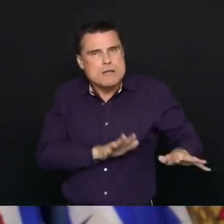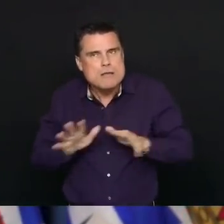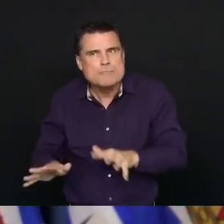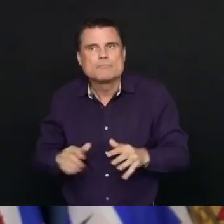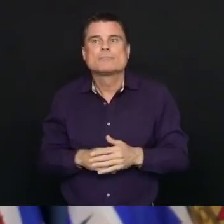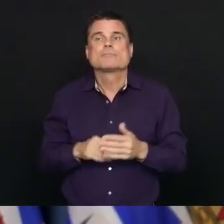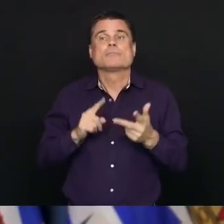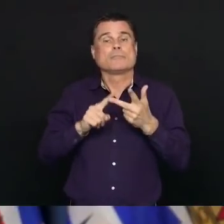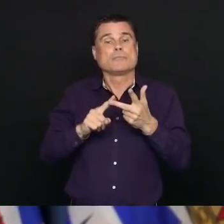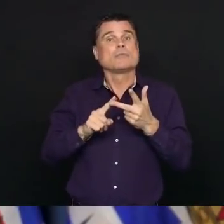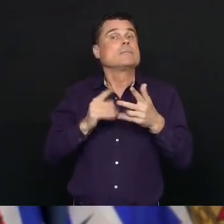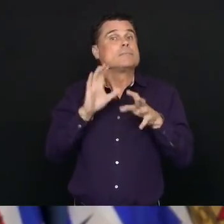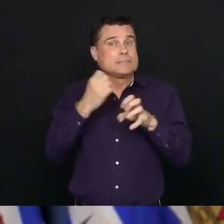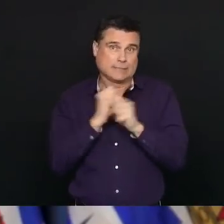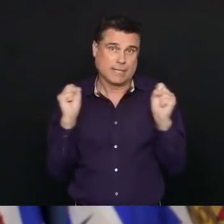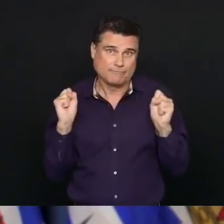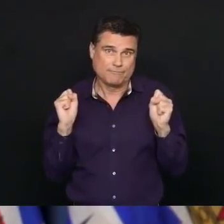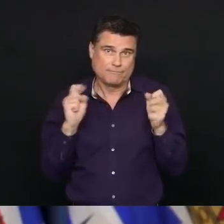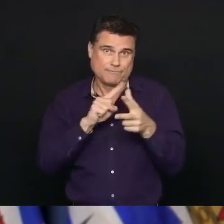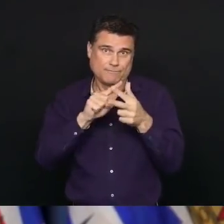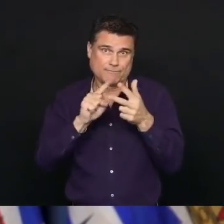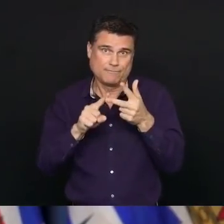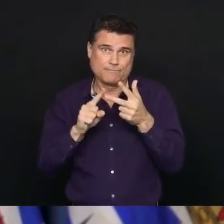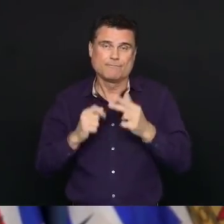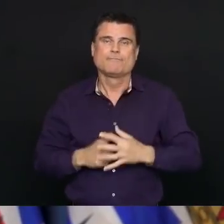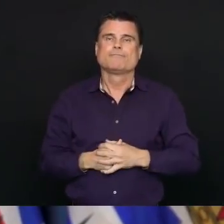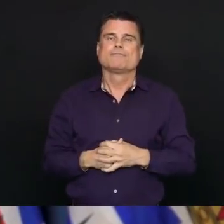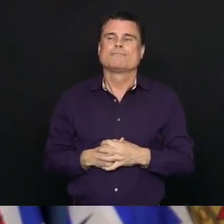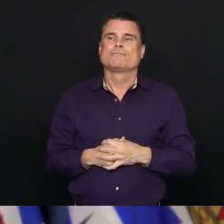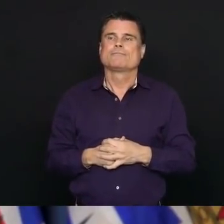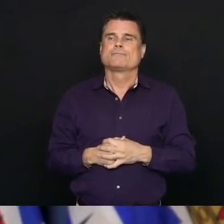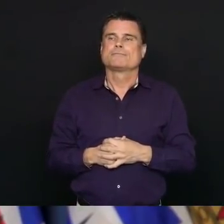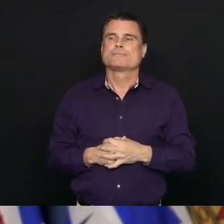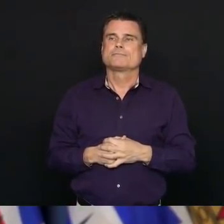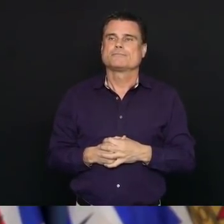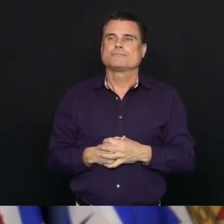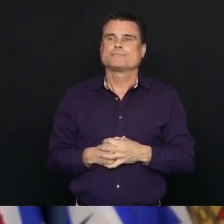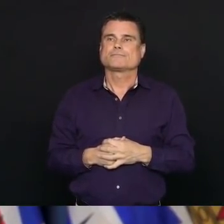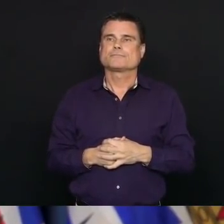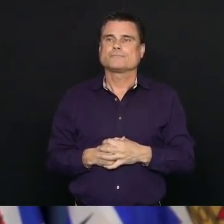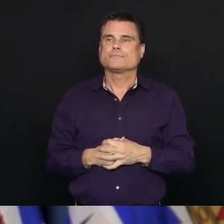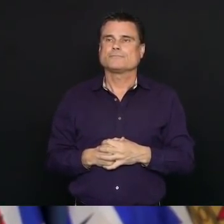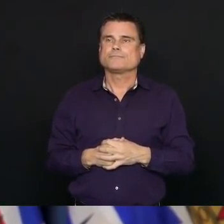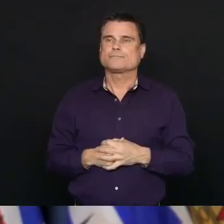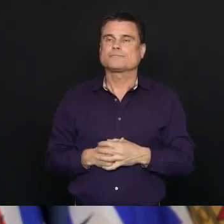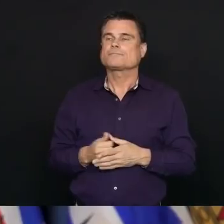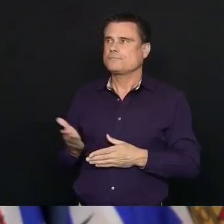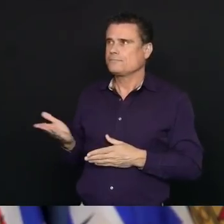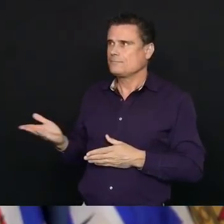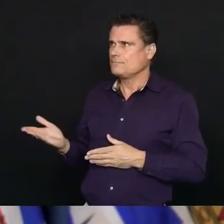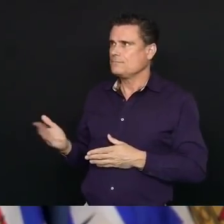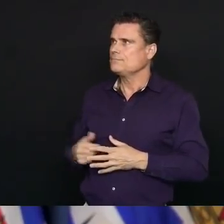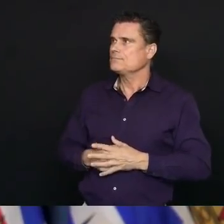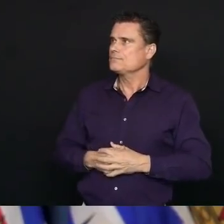Thank you very much Doctor Henry. And I want to first of all acknowledge the